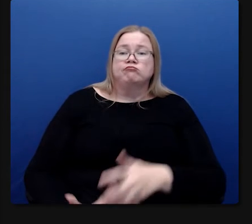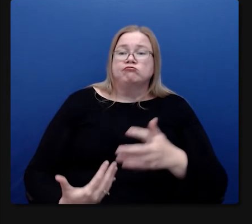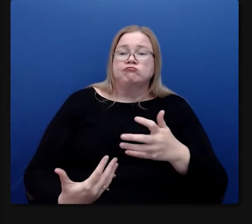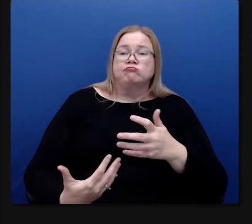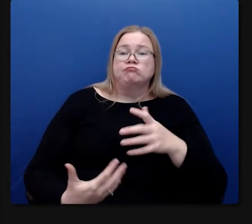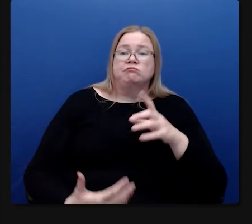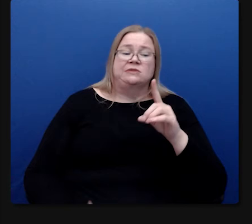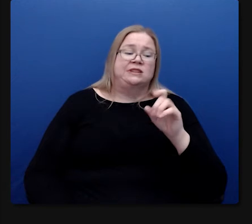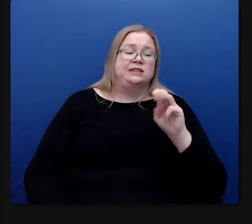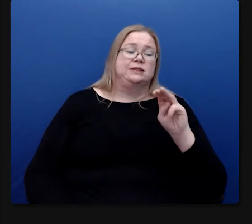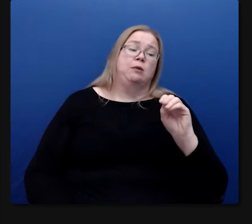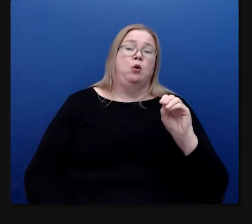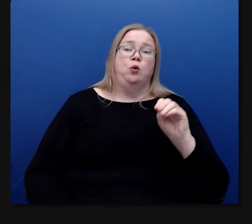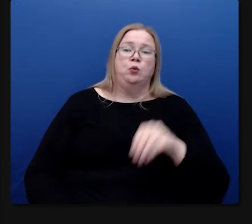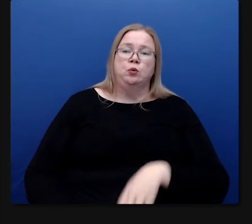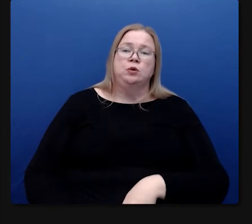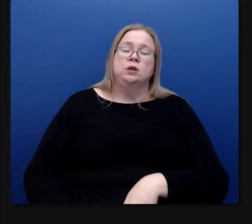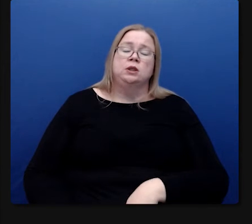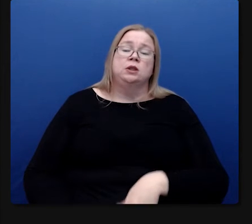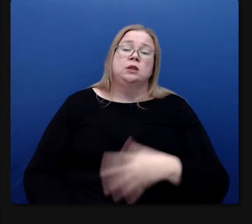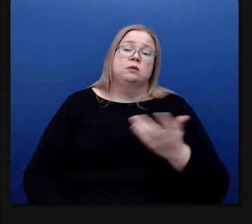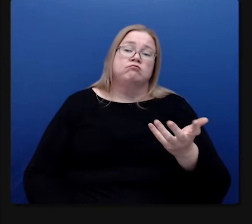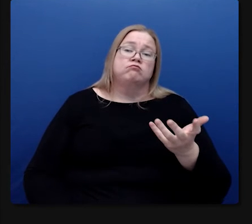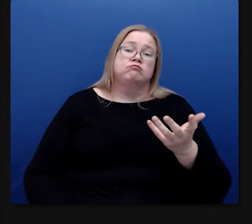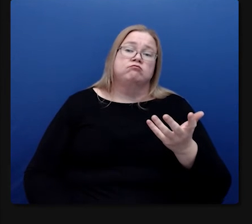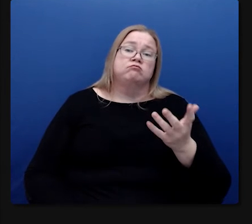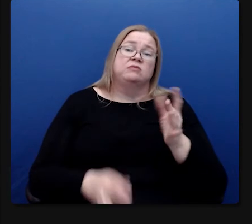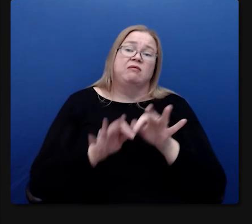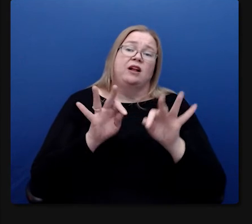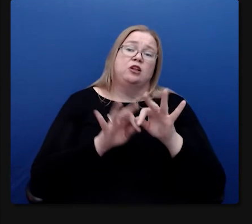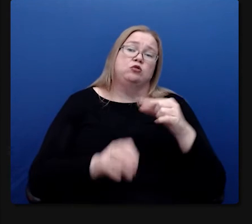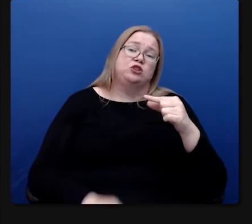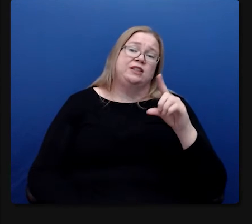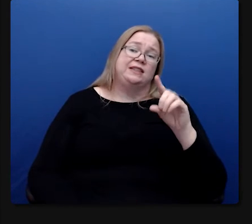name here, demo. And value of gdc.